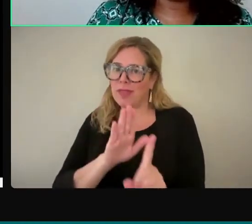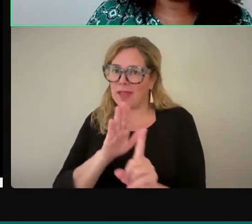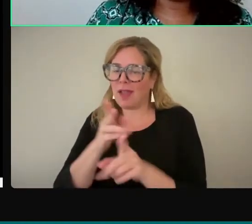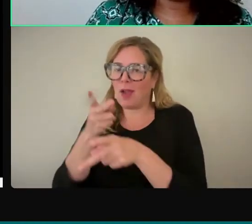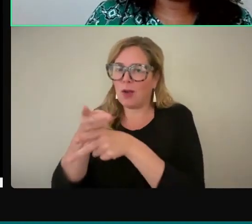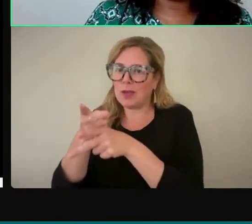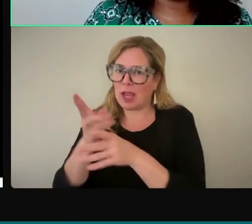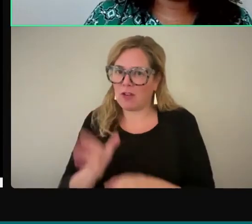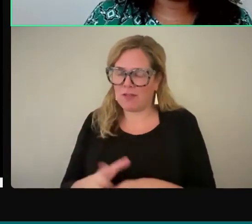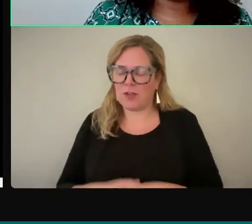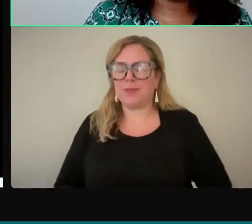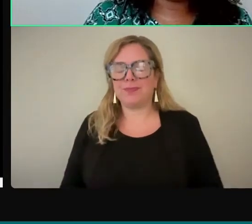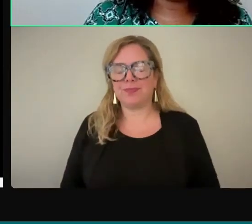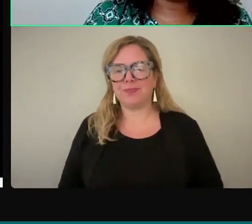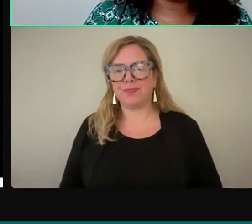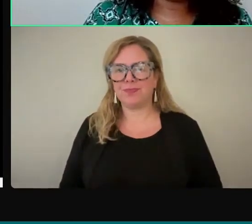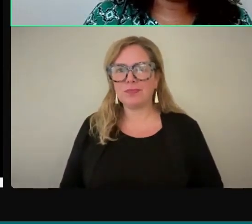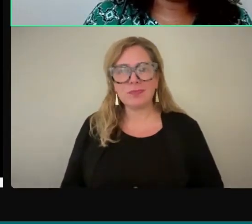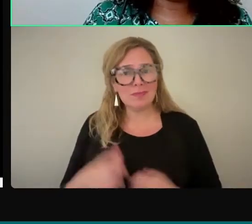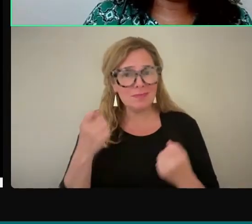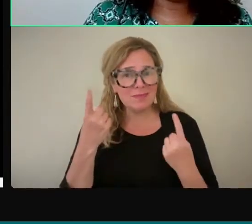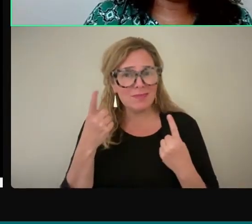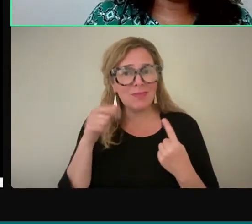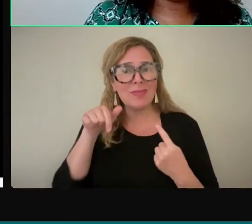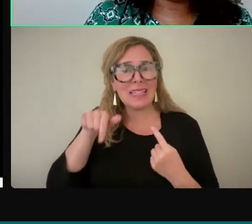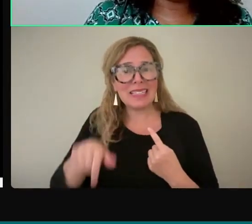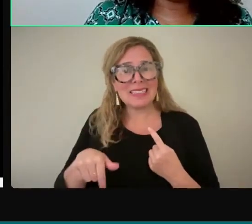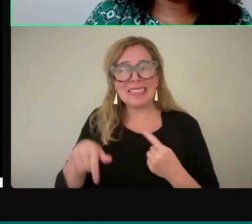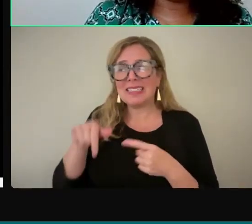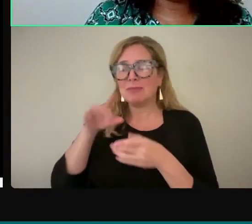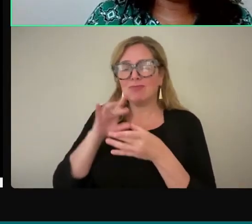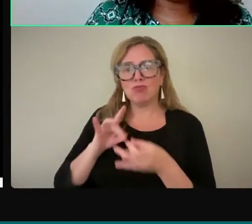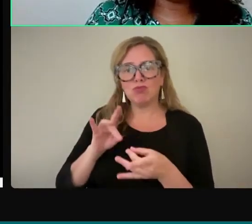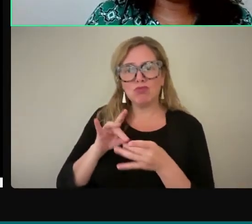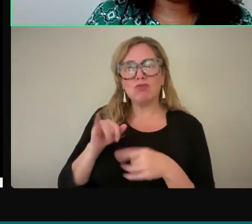Having access to telehealth has lessened my anxiety, makes medical care more accessible.